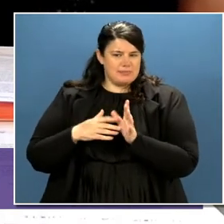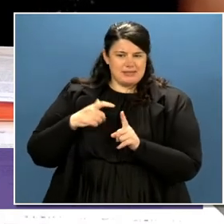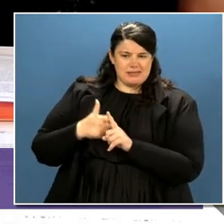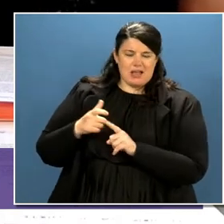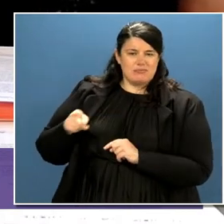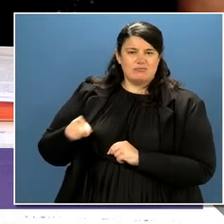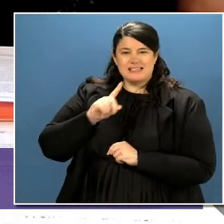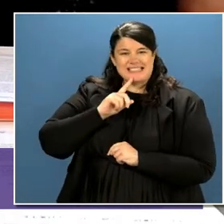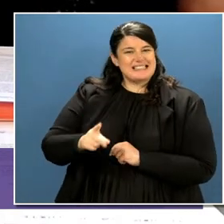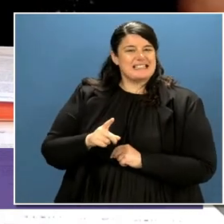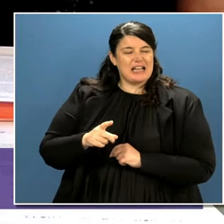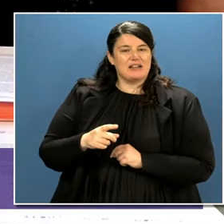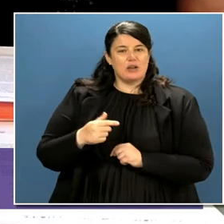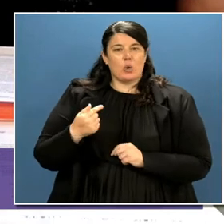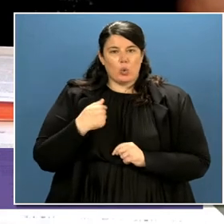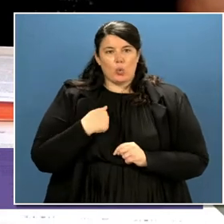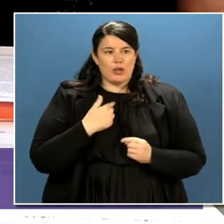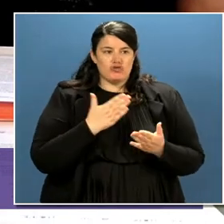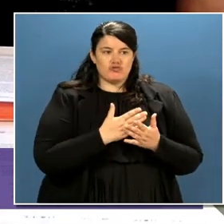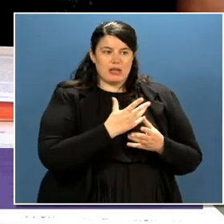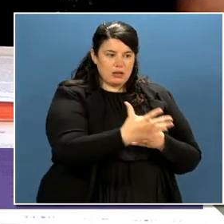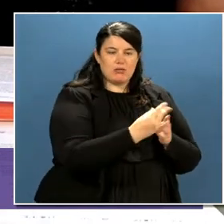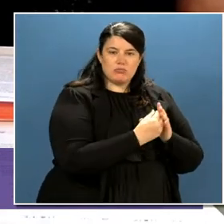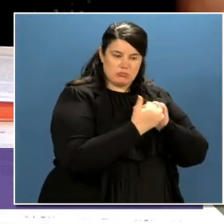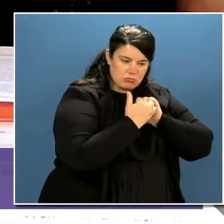So we run an associate model for our business predominantly, and one of the